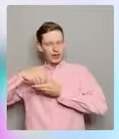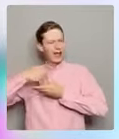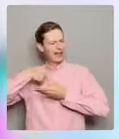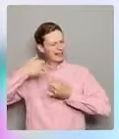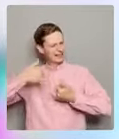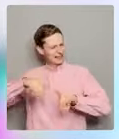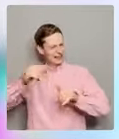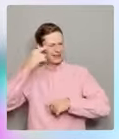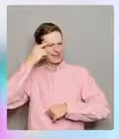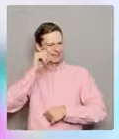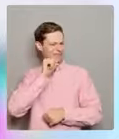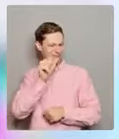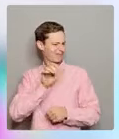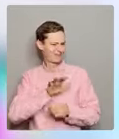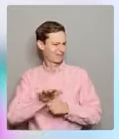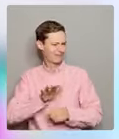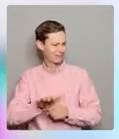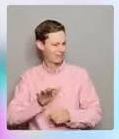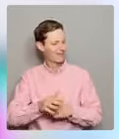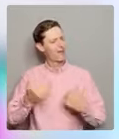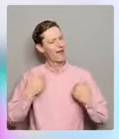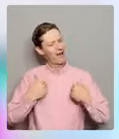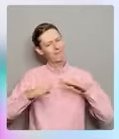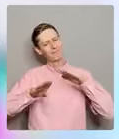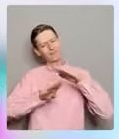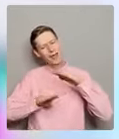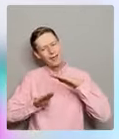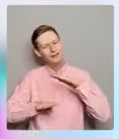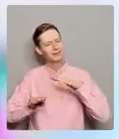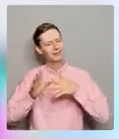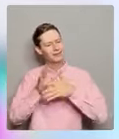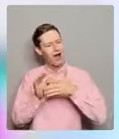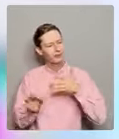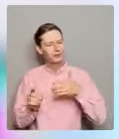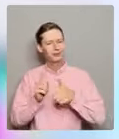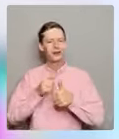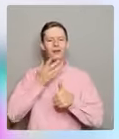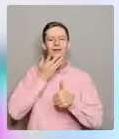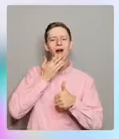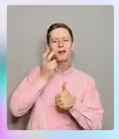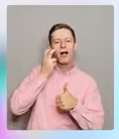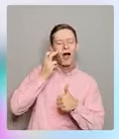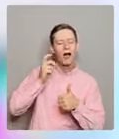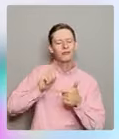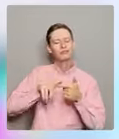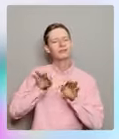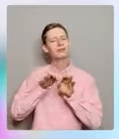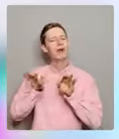I think it's still pretty dire. So while you'll have basic accessibility options,